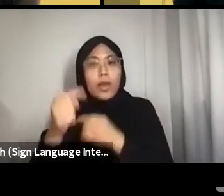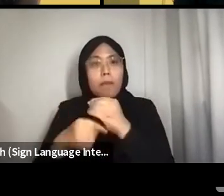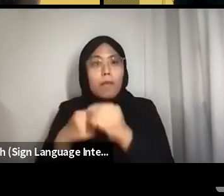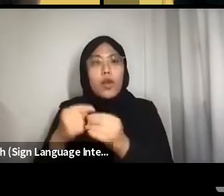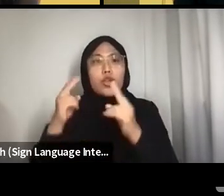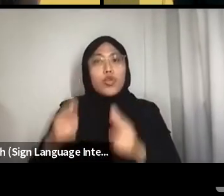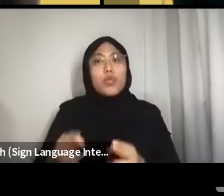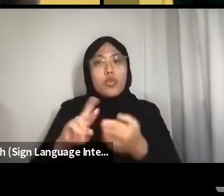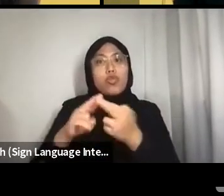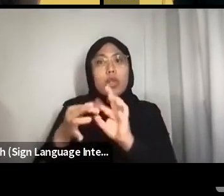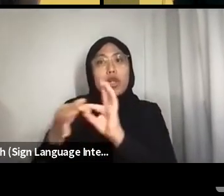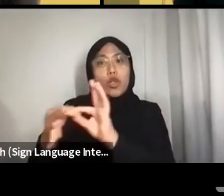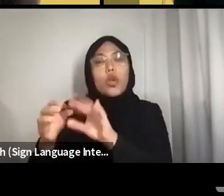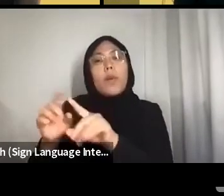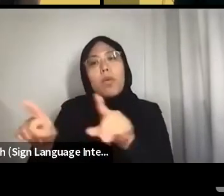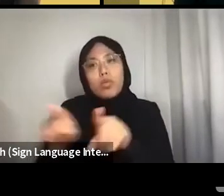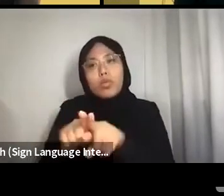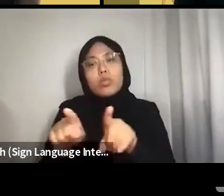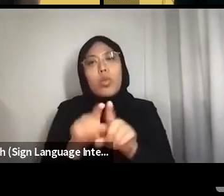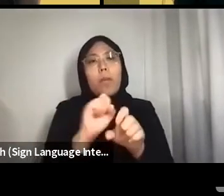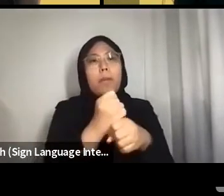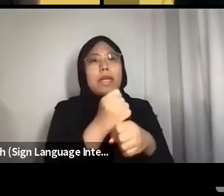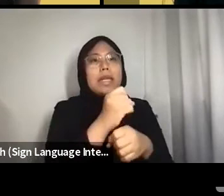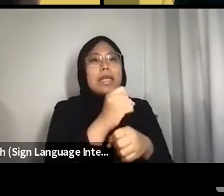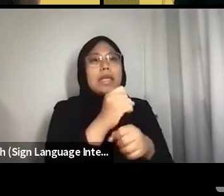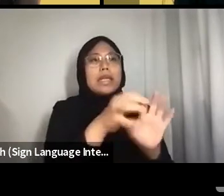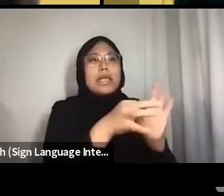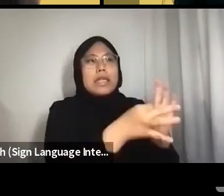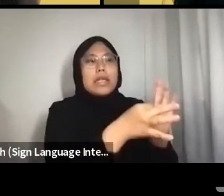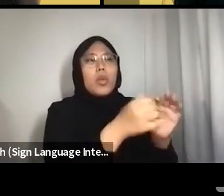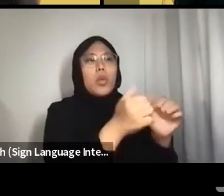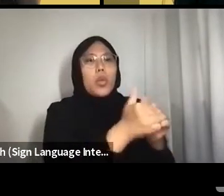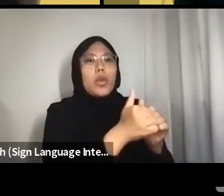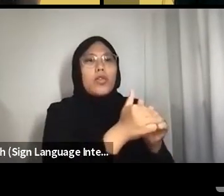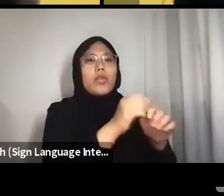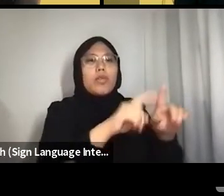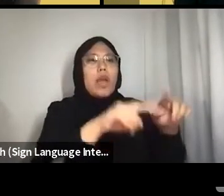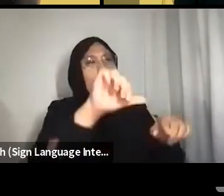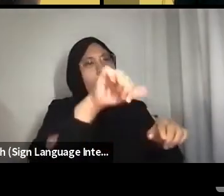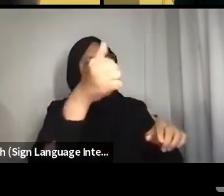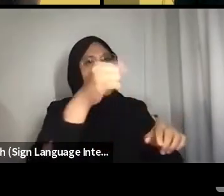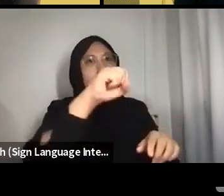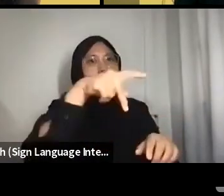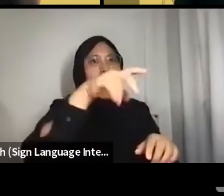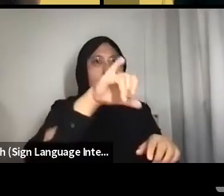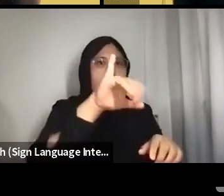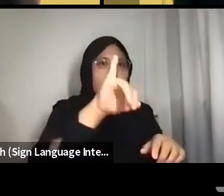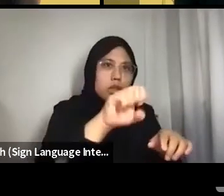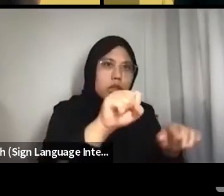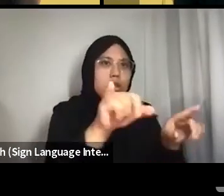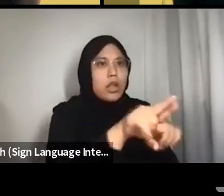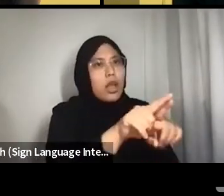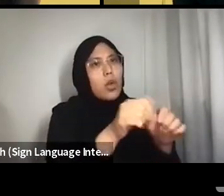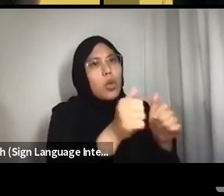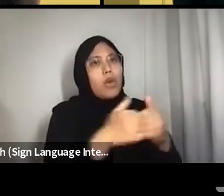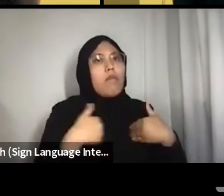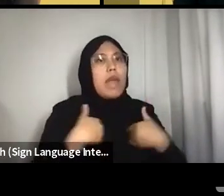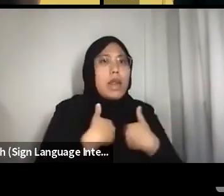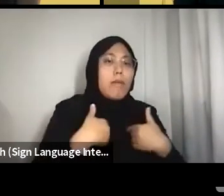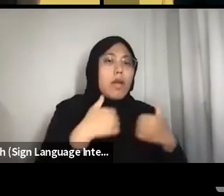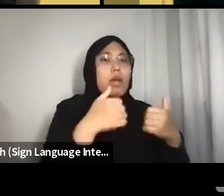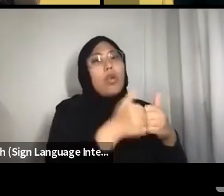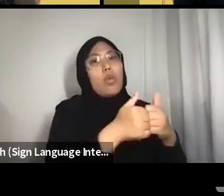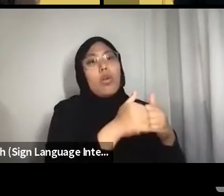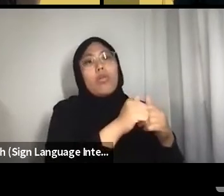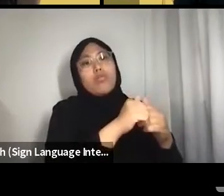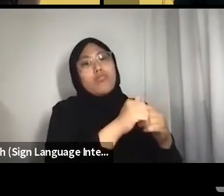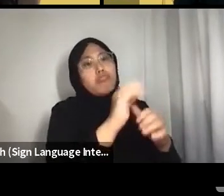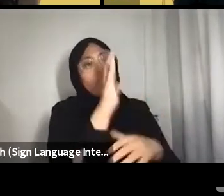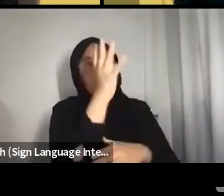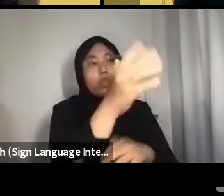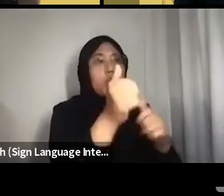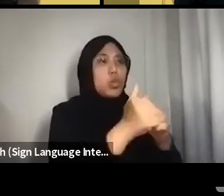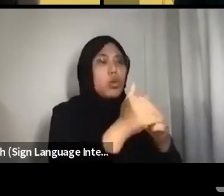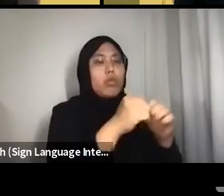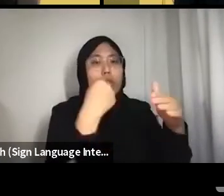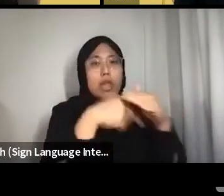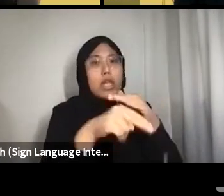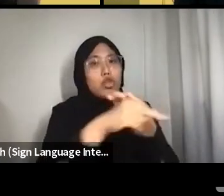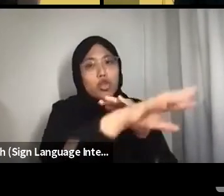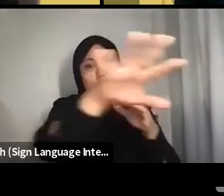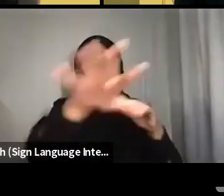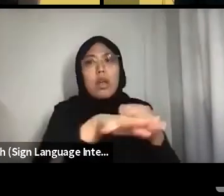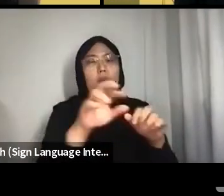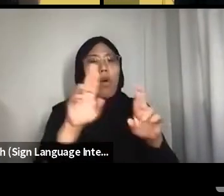but making kin with other species, with animals, with nature. So I hope that some of these essays will resonate with our readers.